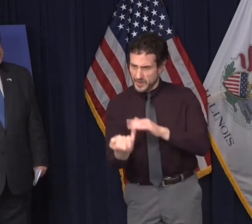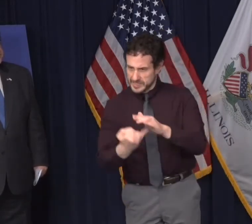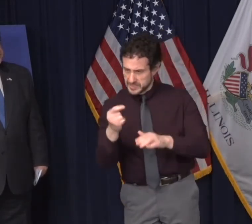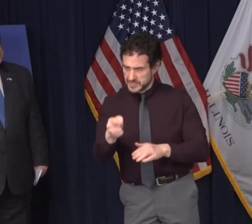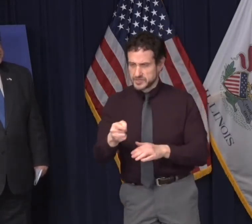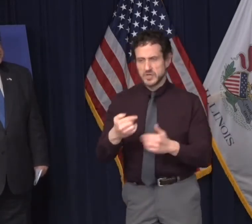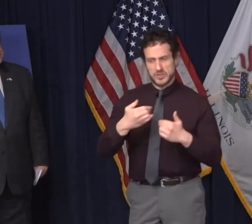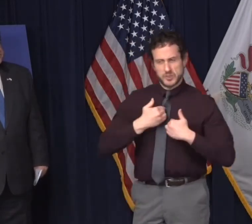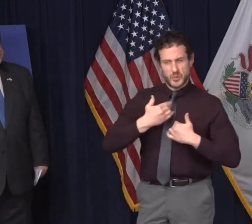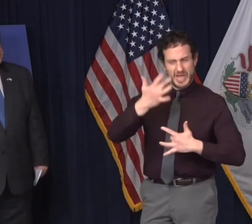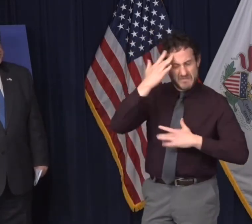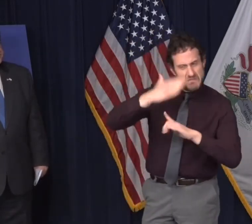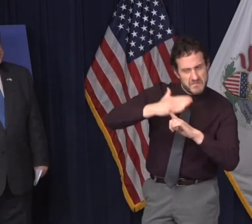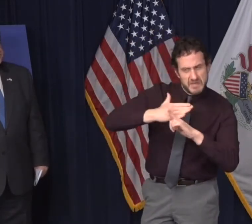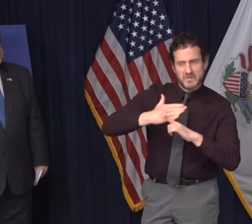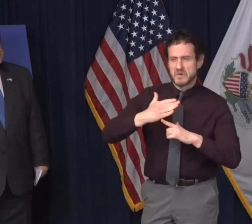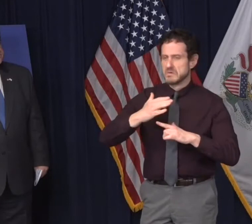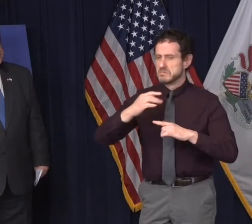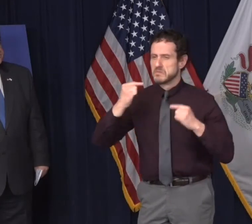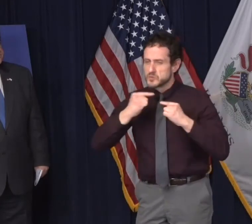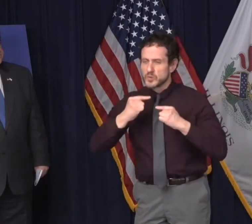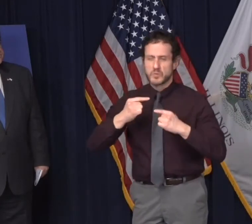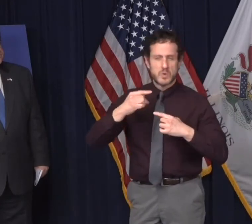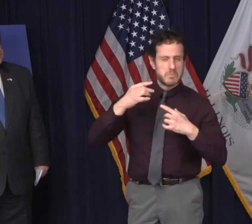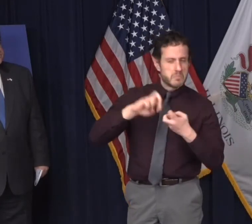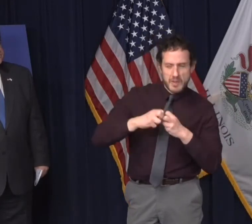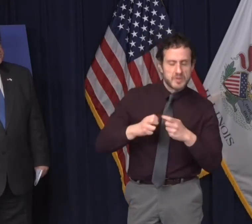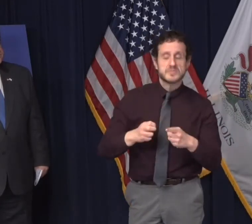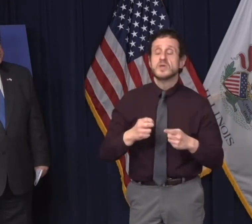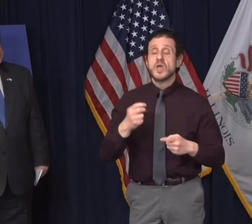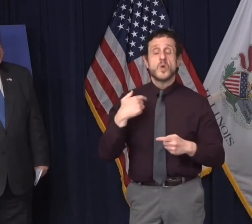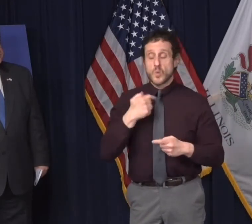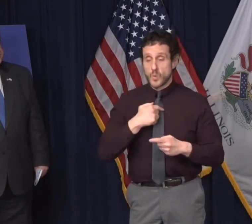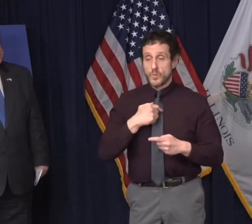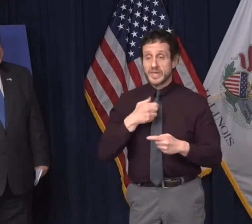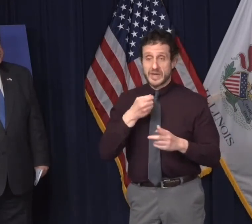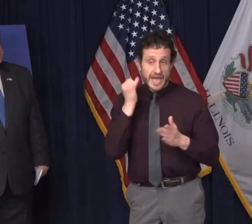DATA CAPTURE. THE LOCAL HEALTH DEPARTMENT CAN